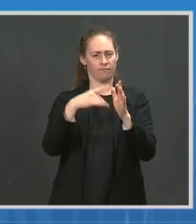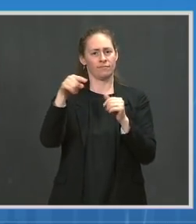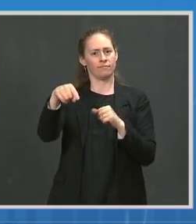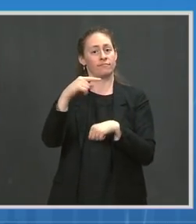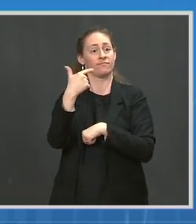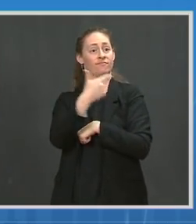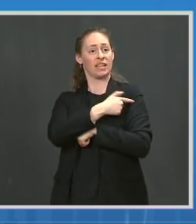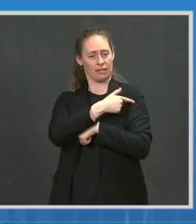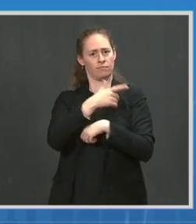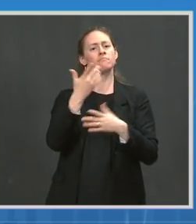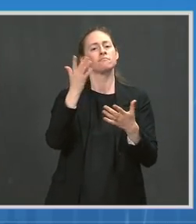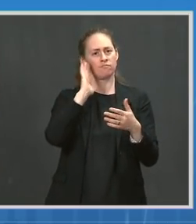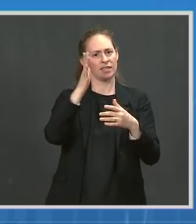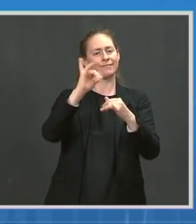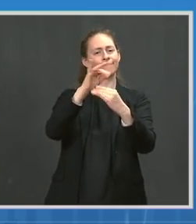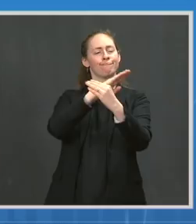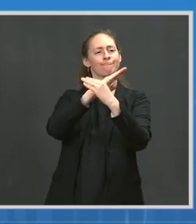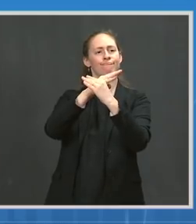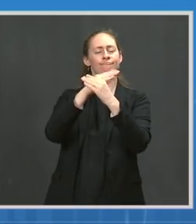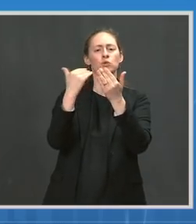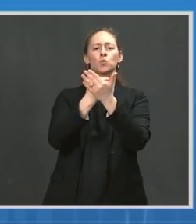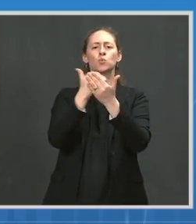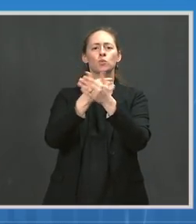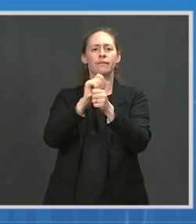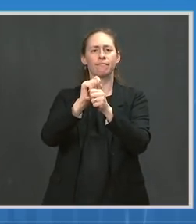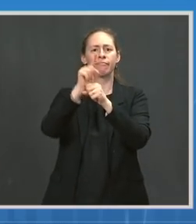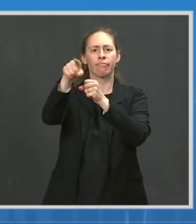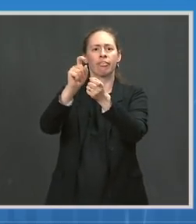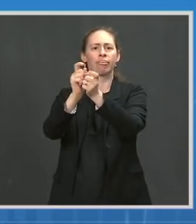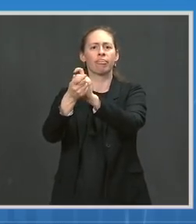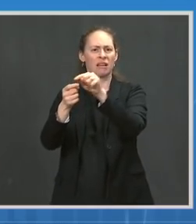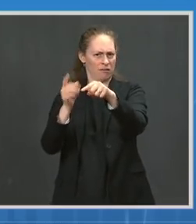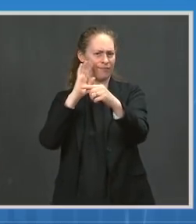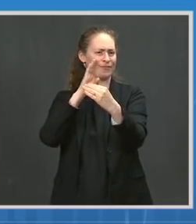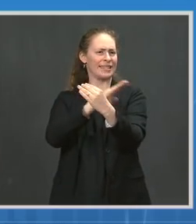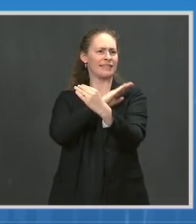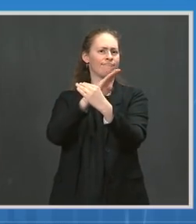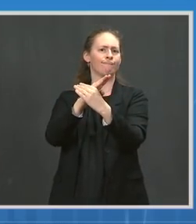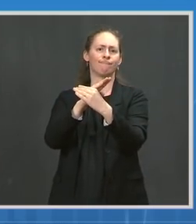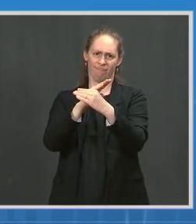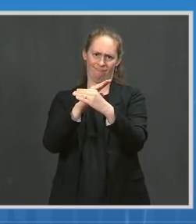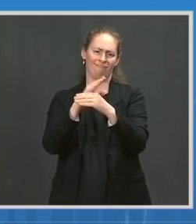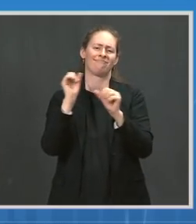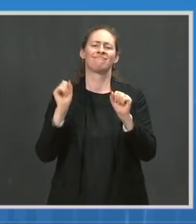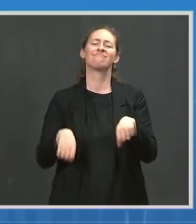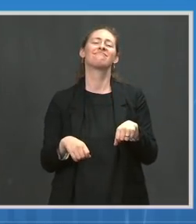circulating in the United States. These now -- these data are now available on the CDC website